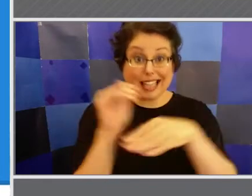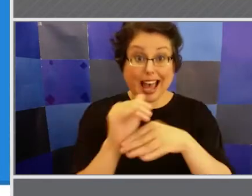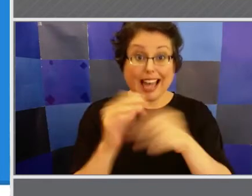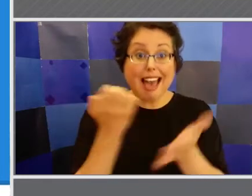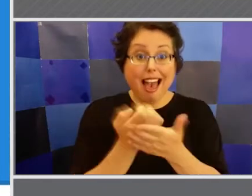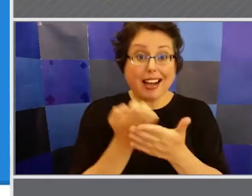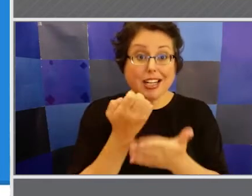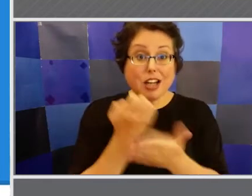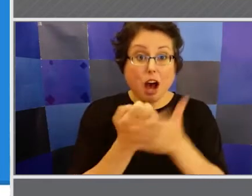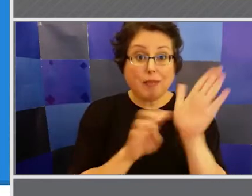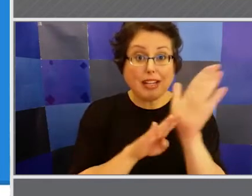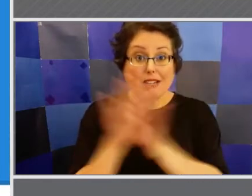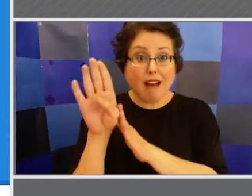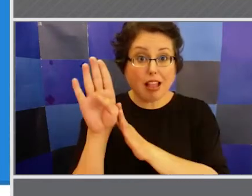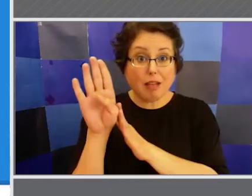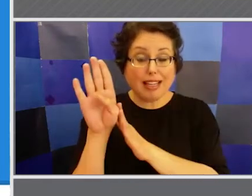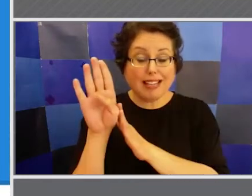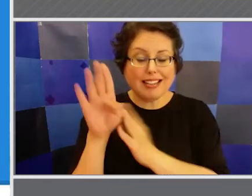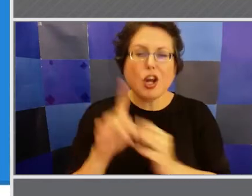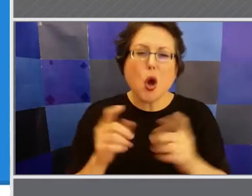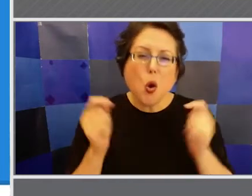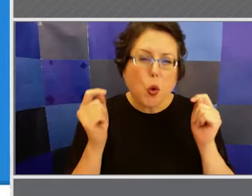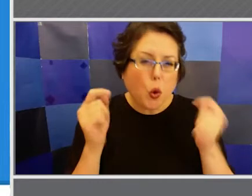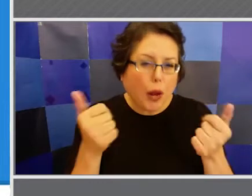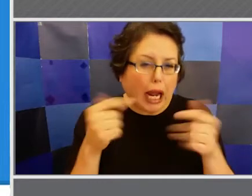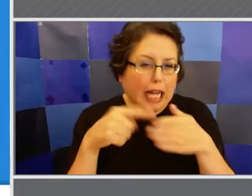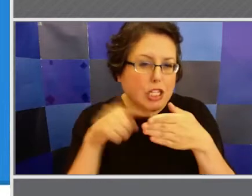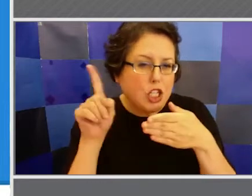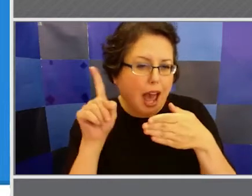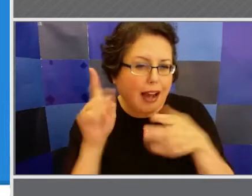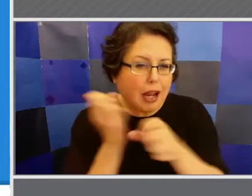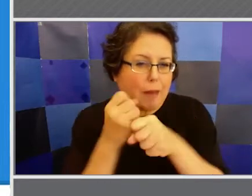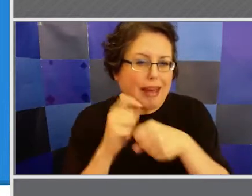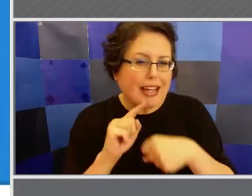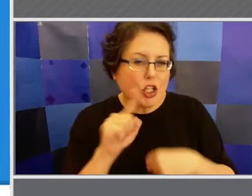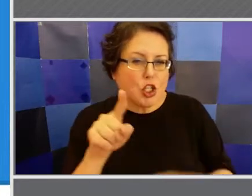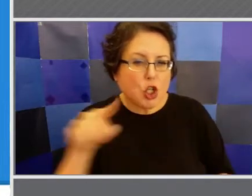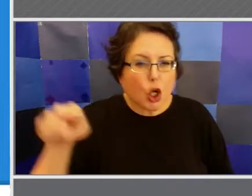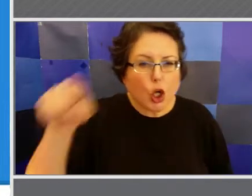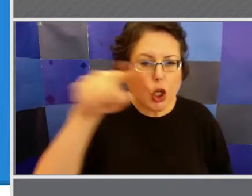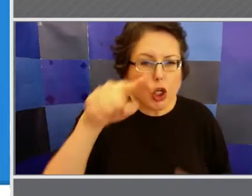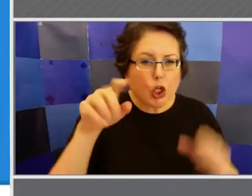Just want to do a quick check to make sure everybody can get to the meeting okay any